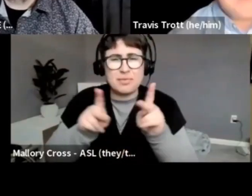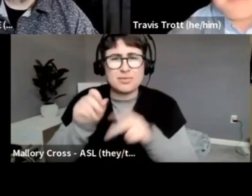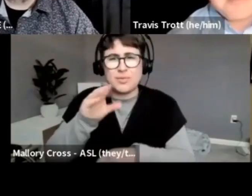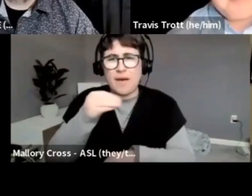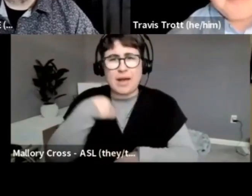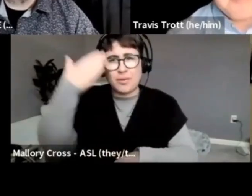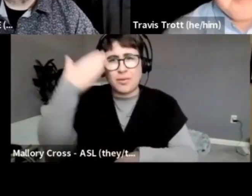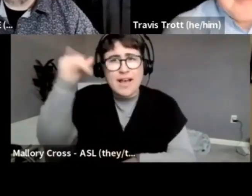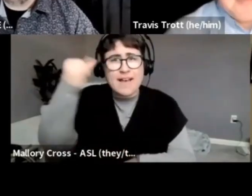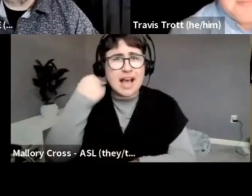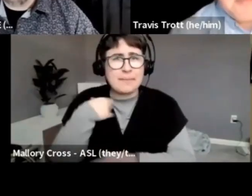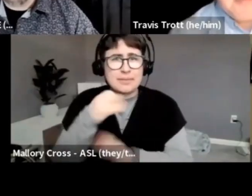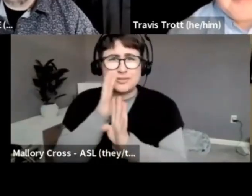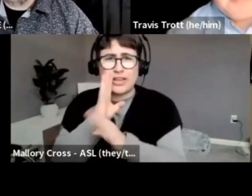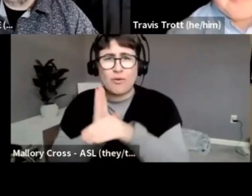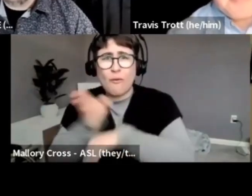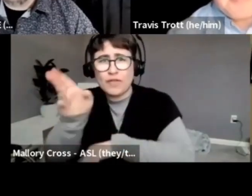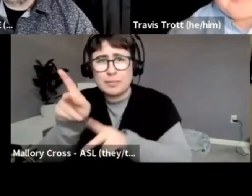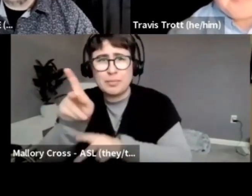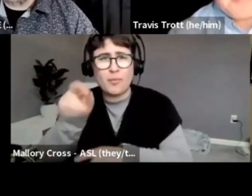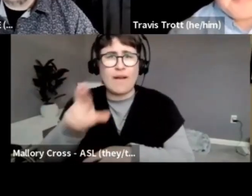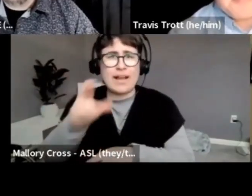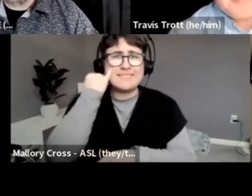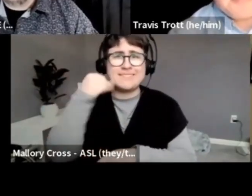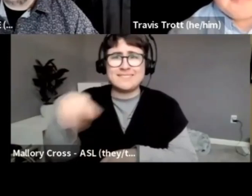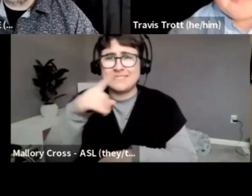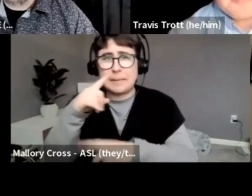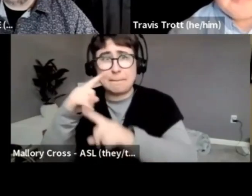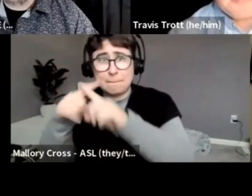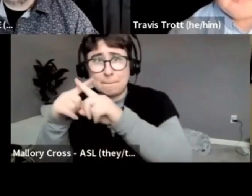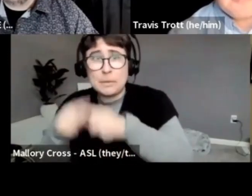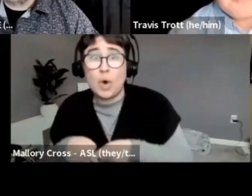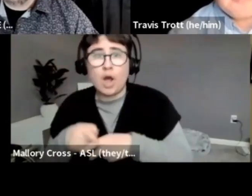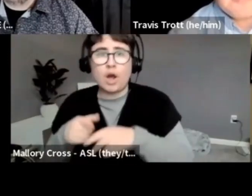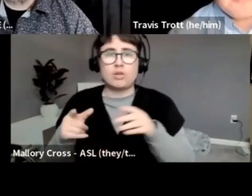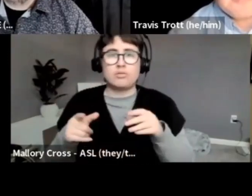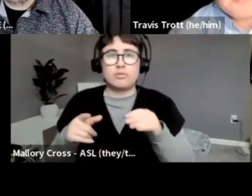I apologize if I am, but yeah, definitely coming up.